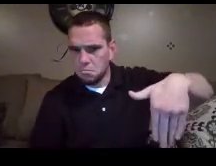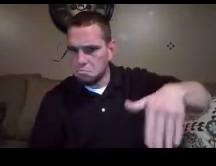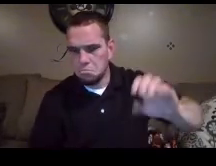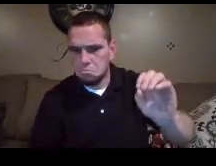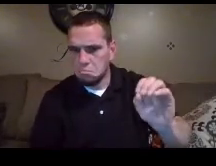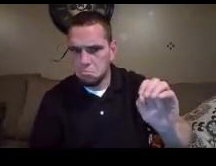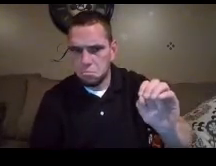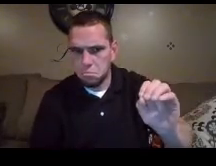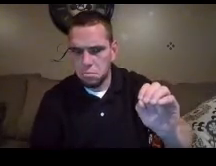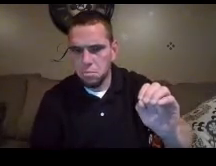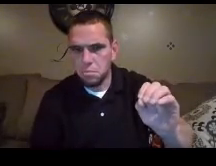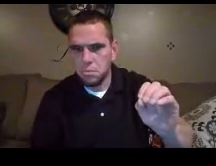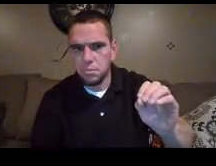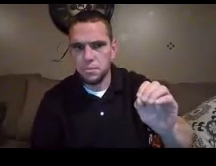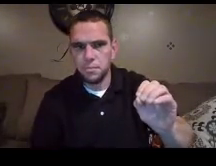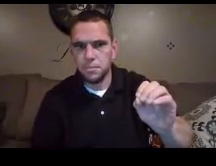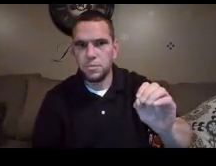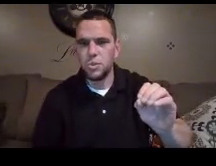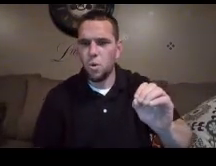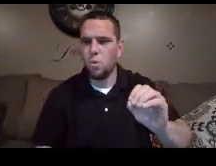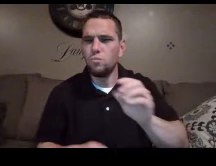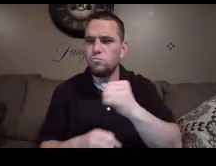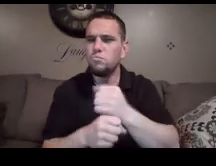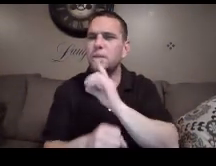that's something that we want to make sure to do in the alt text.